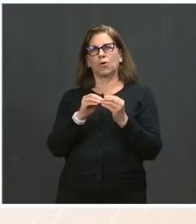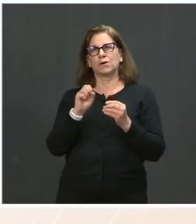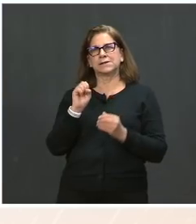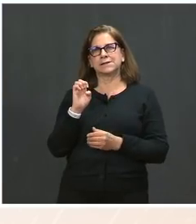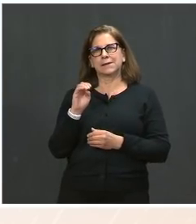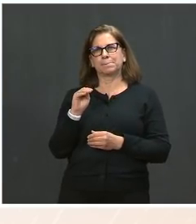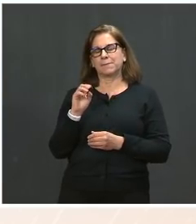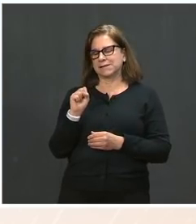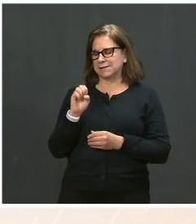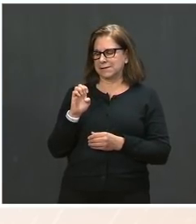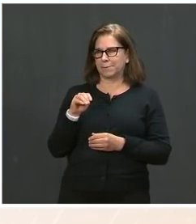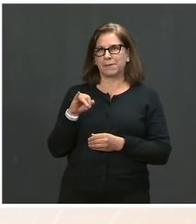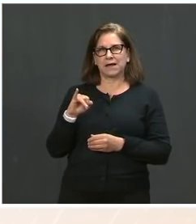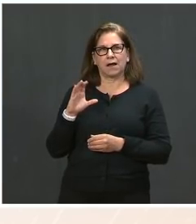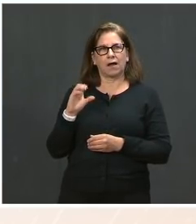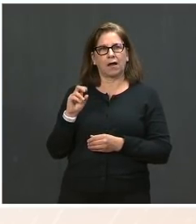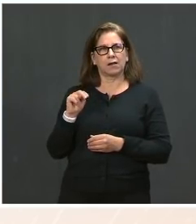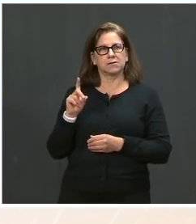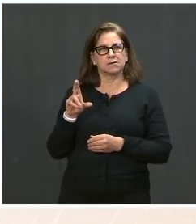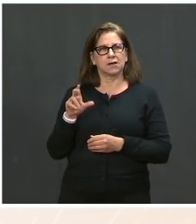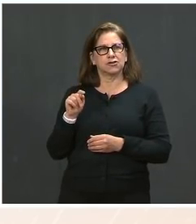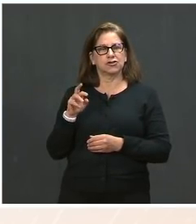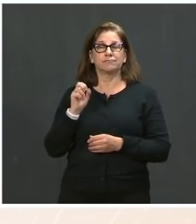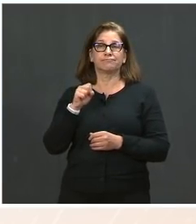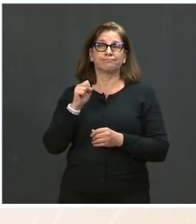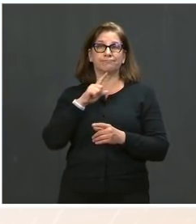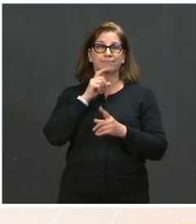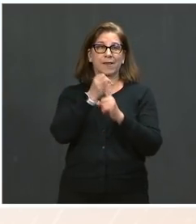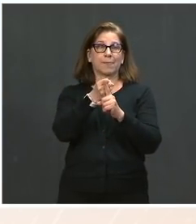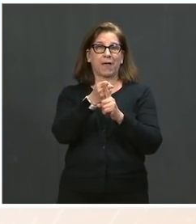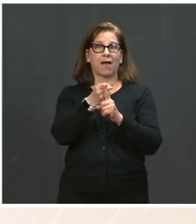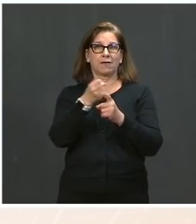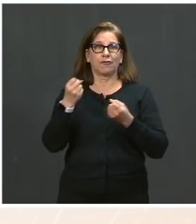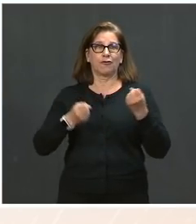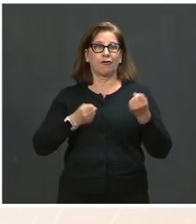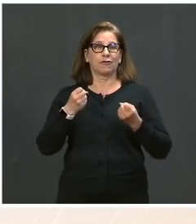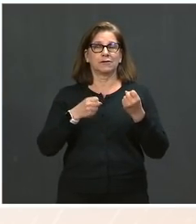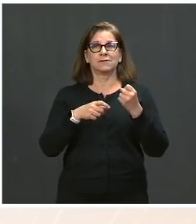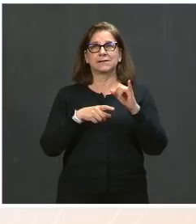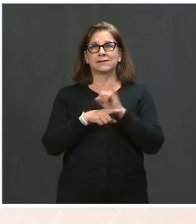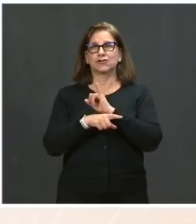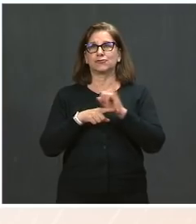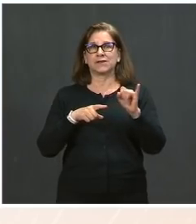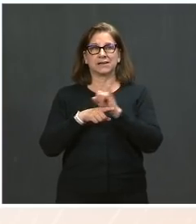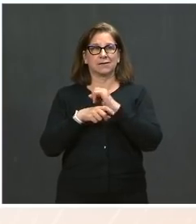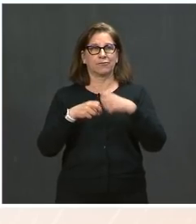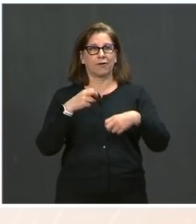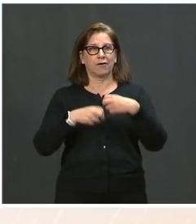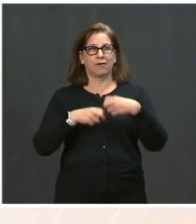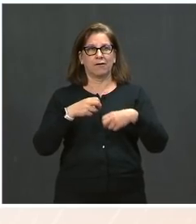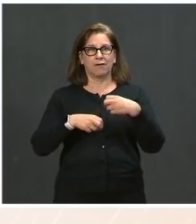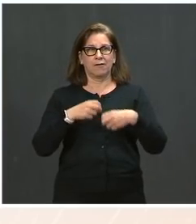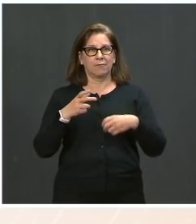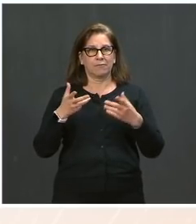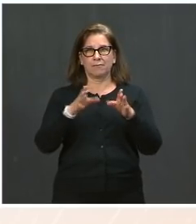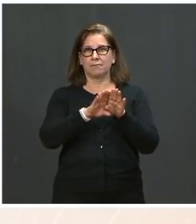that is impacting industries across the country, including the auto industry. Earlier this year, the President held a meeting in his office